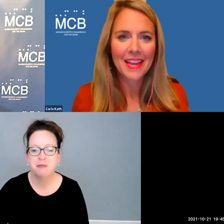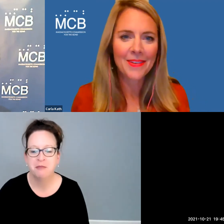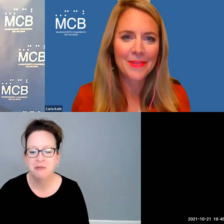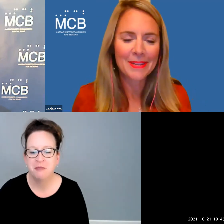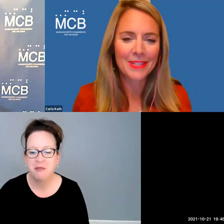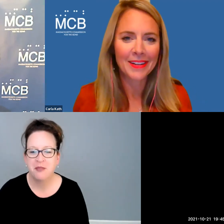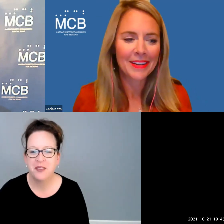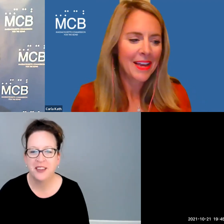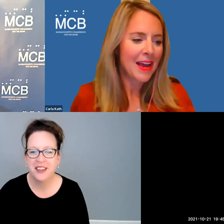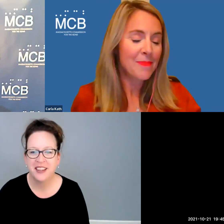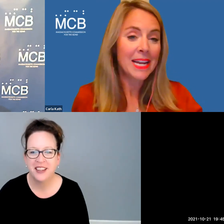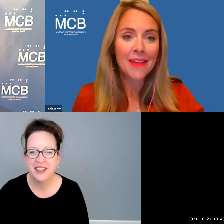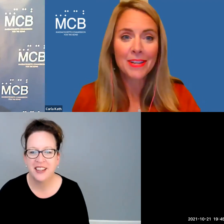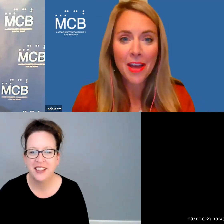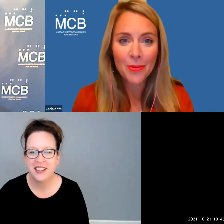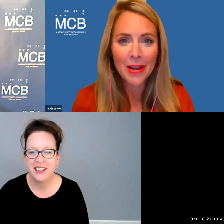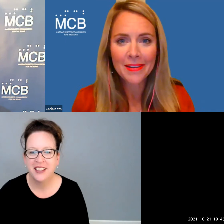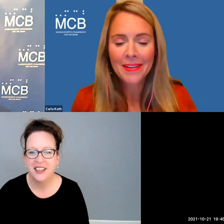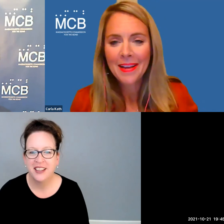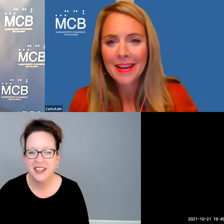Thank you, commissioner. Um and we have another one.